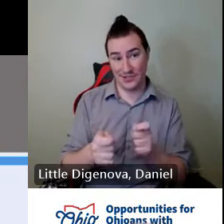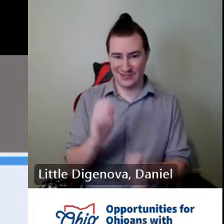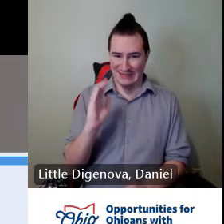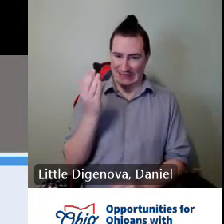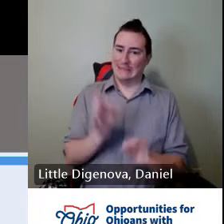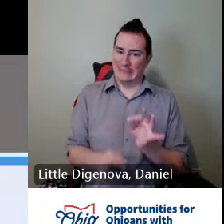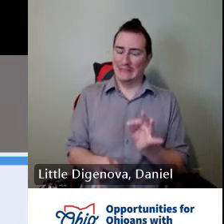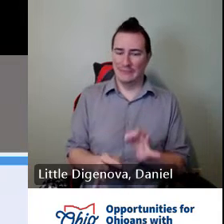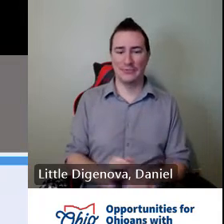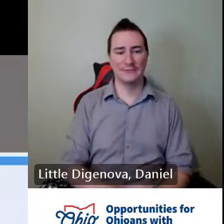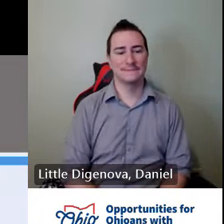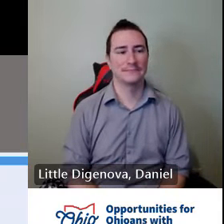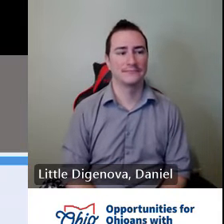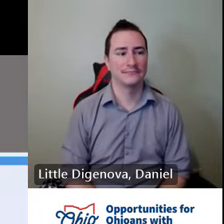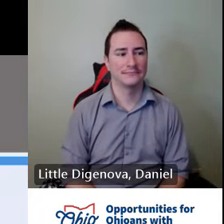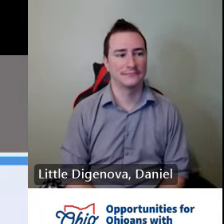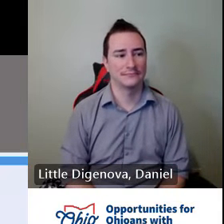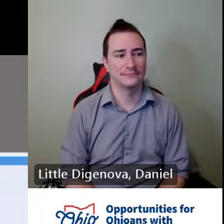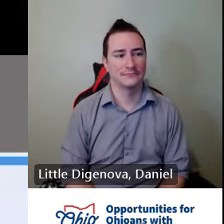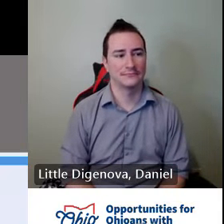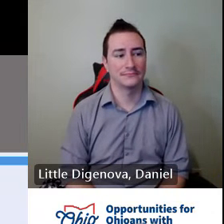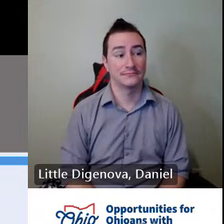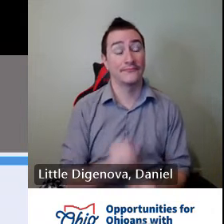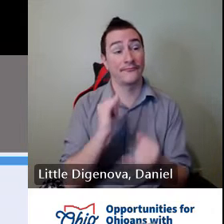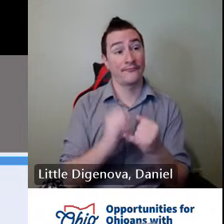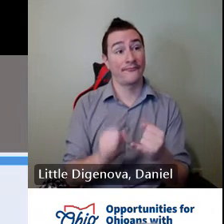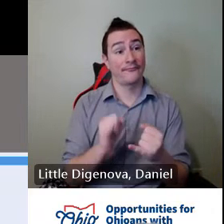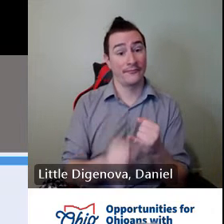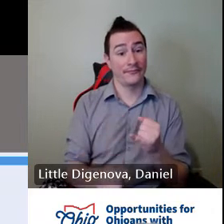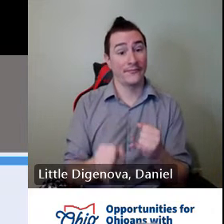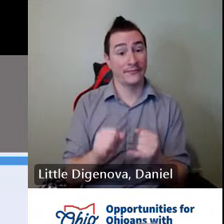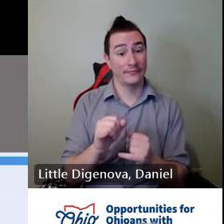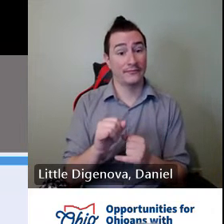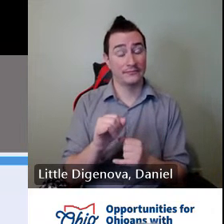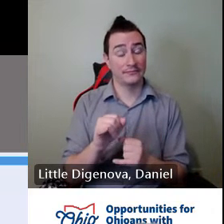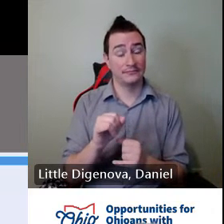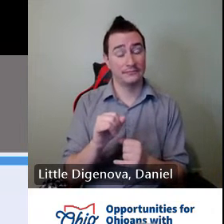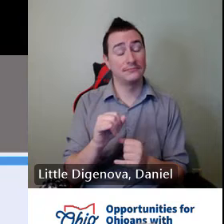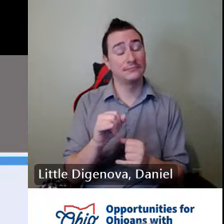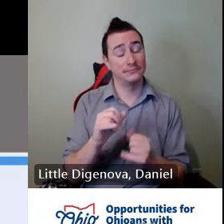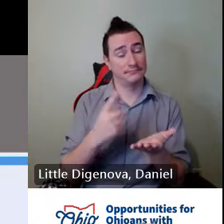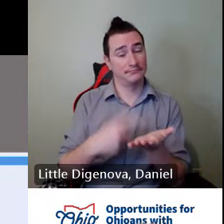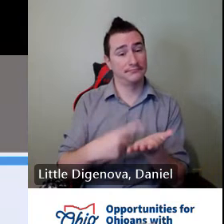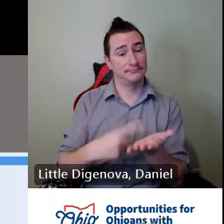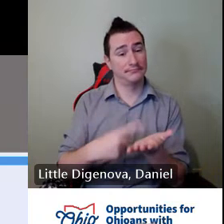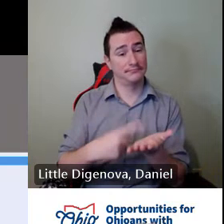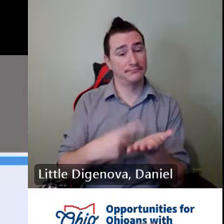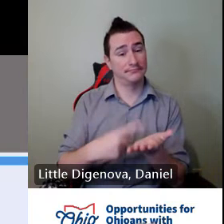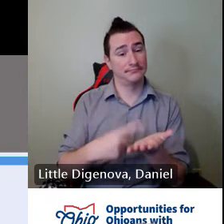The last condition we are going to highlight is bipolar disorder, which is characterized by a dramatic shift in mood,